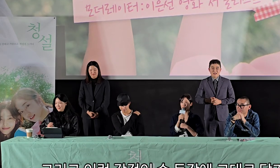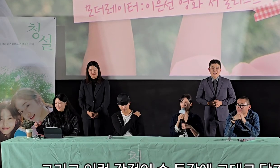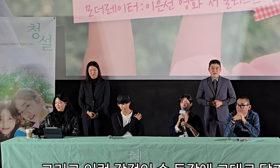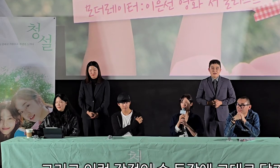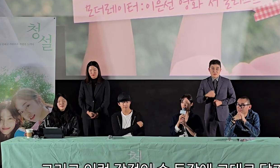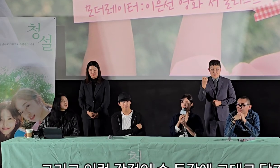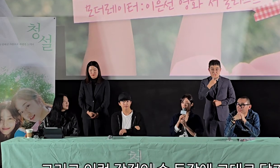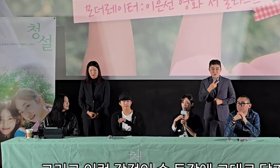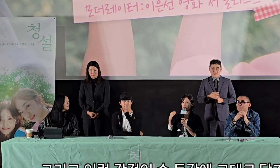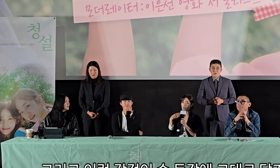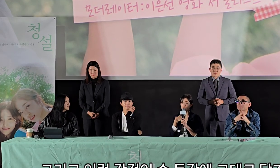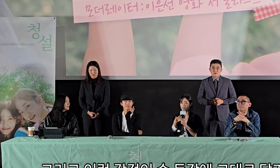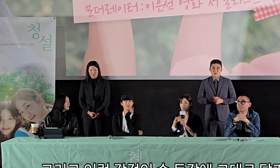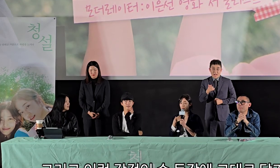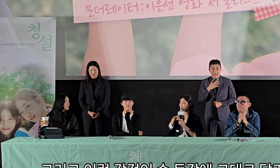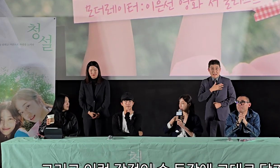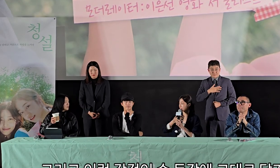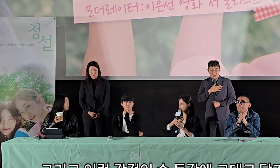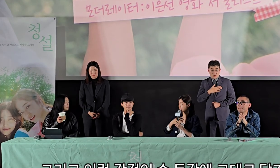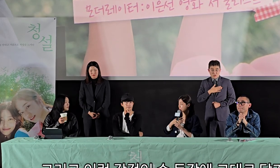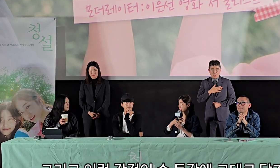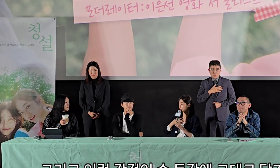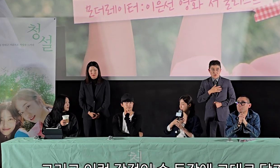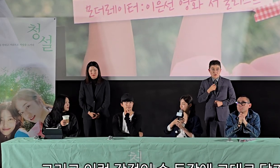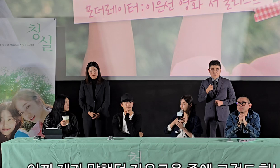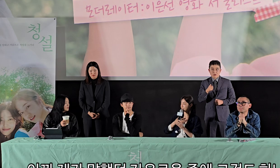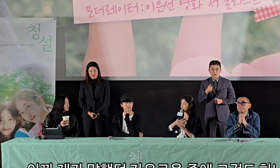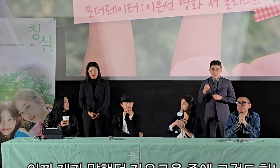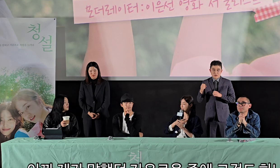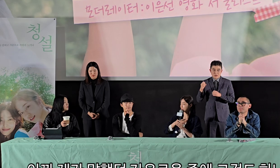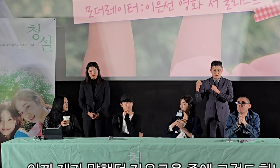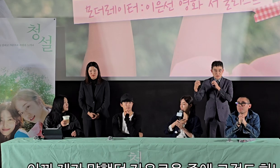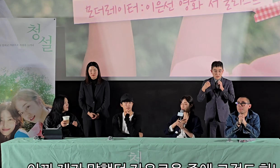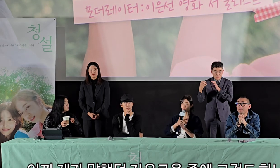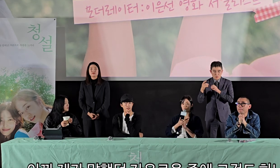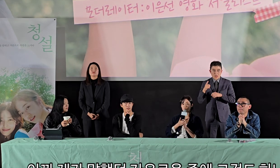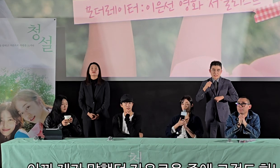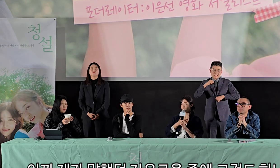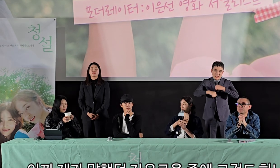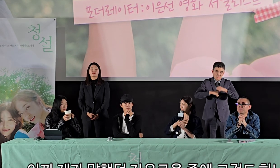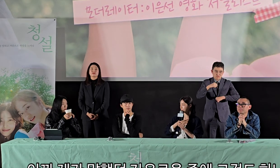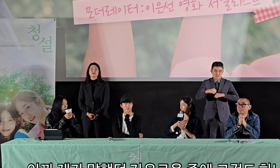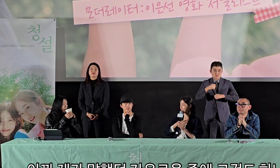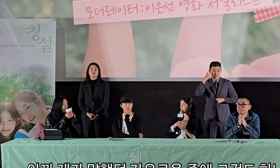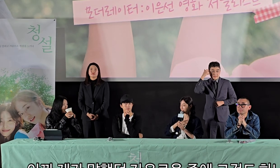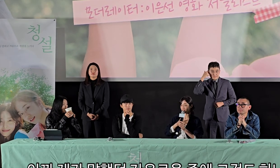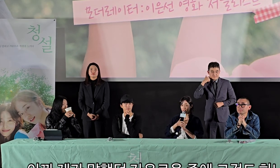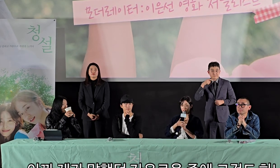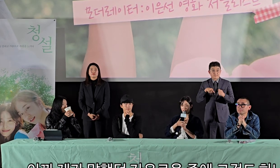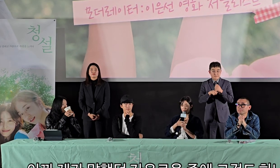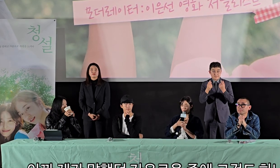And these feelings are reflected in the hand movements. It is one of the freedoms I mentioned earlier, but